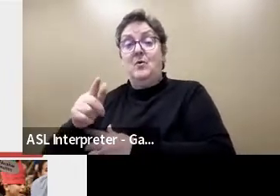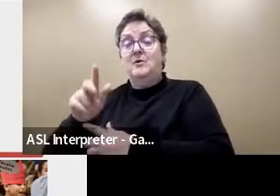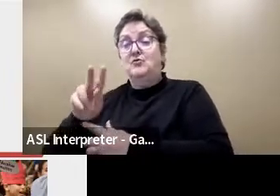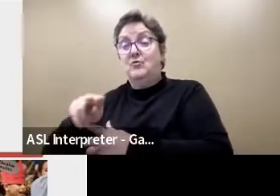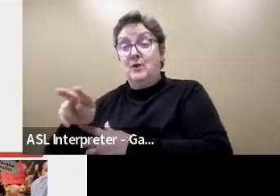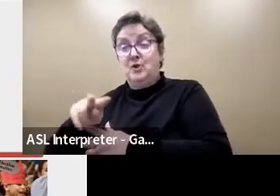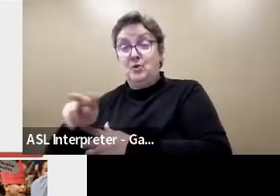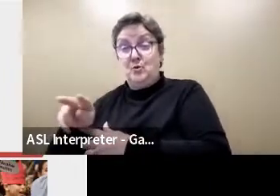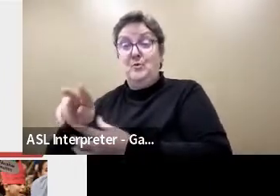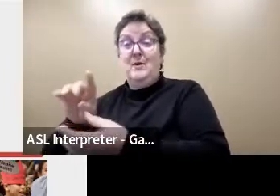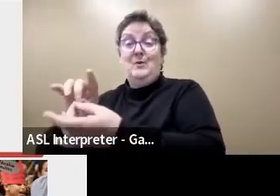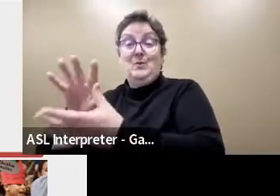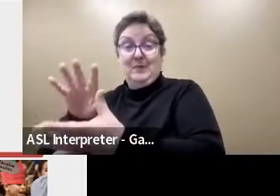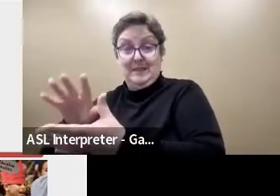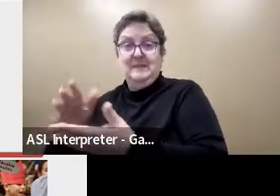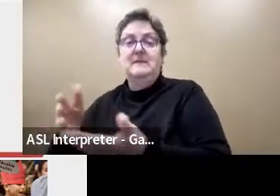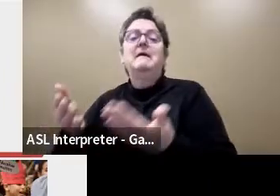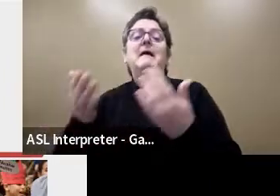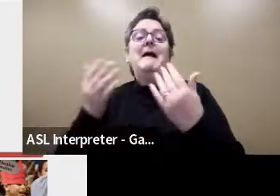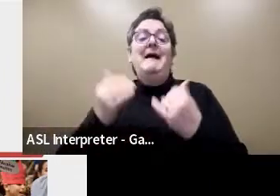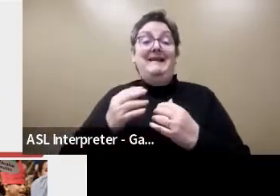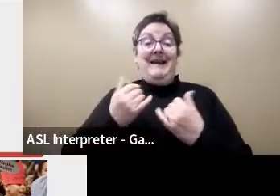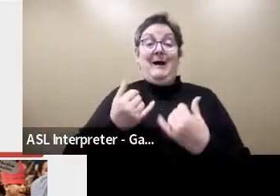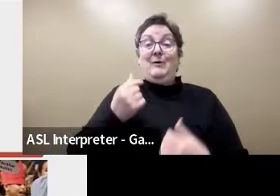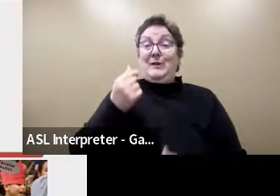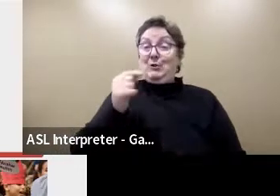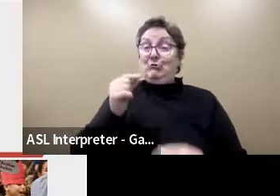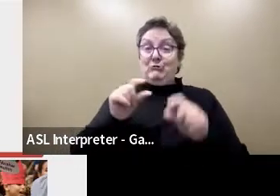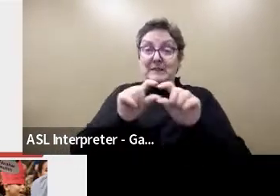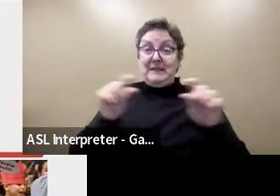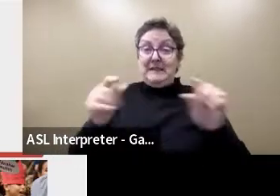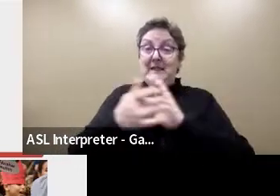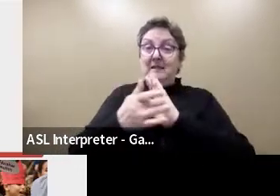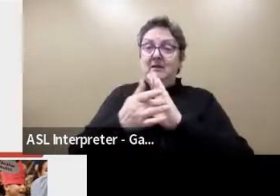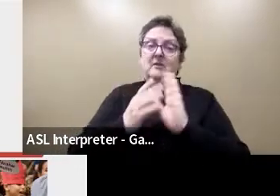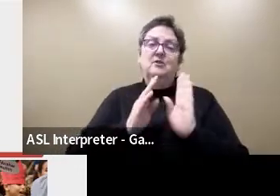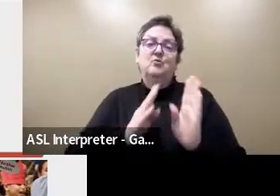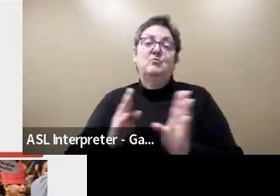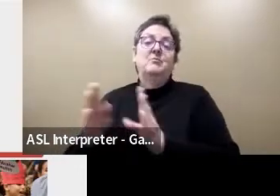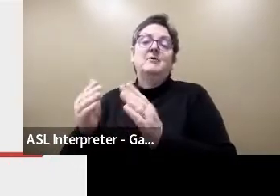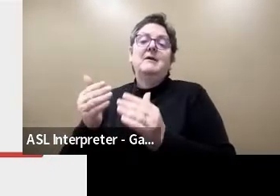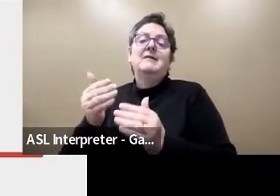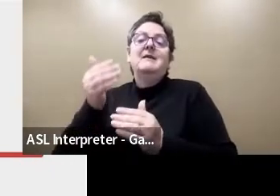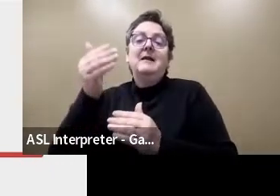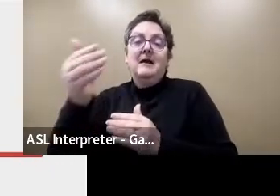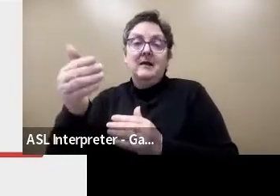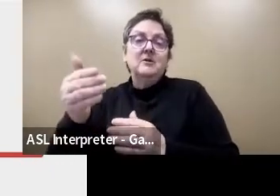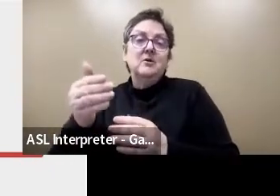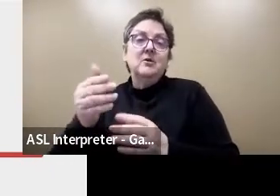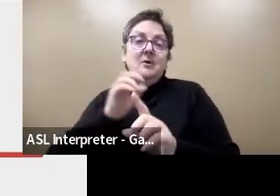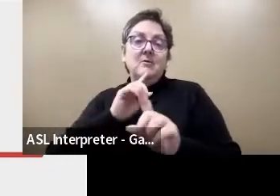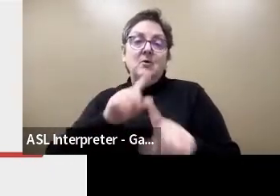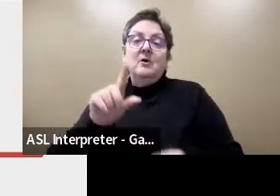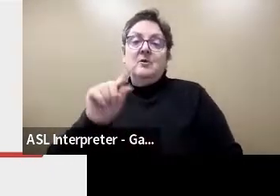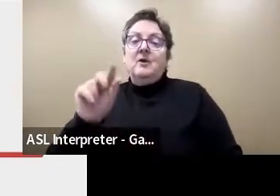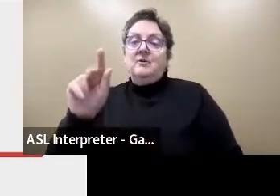And the following one will be on leadership. So just to go back quickly on this.